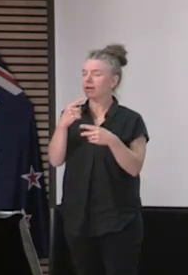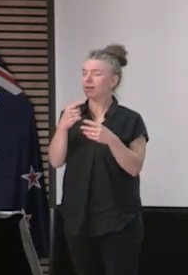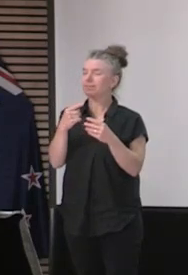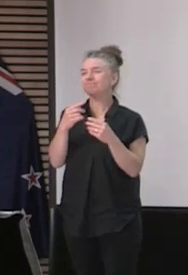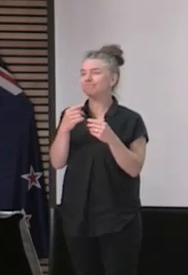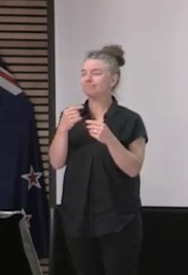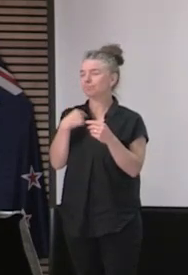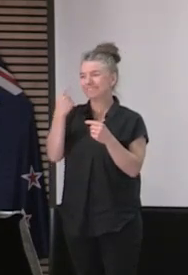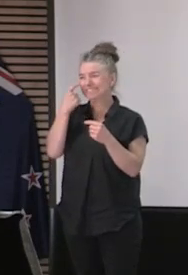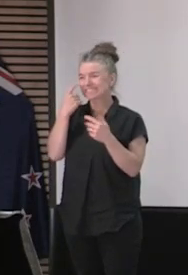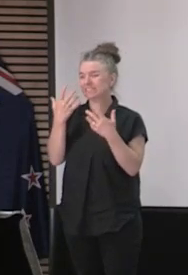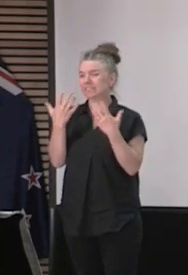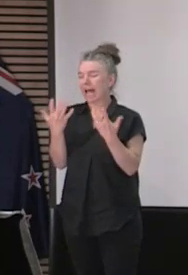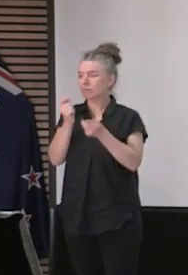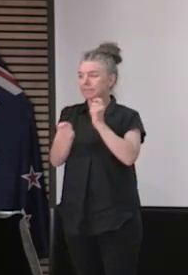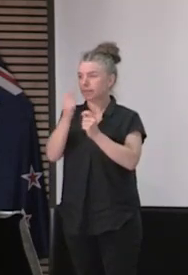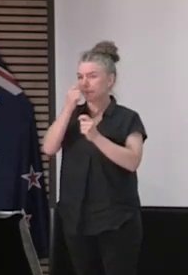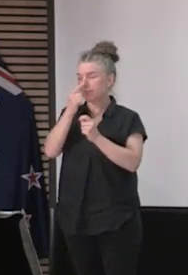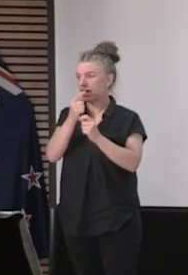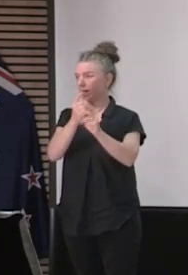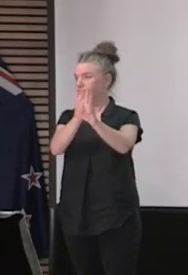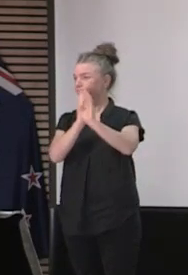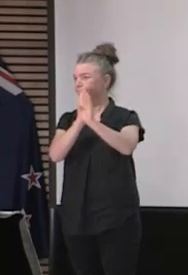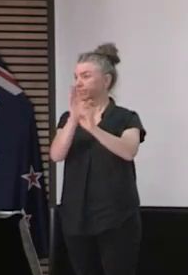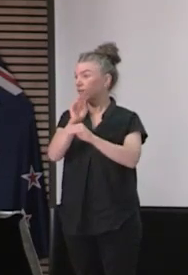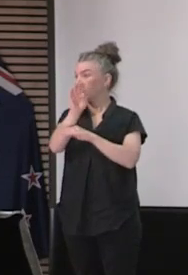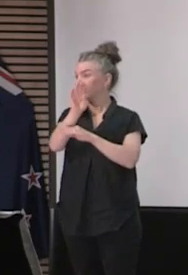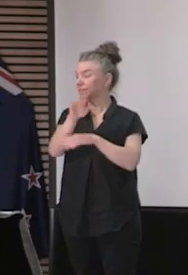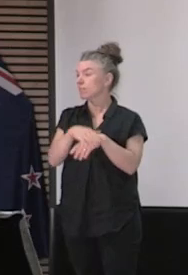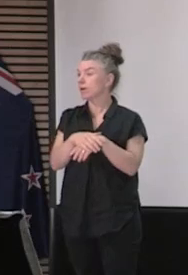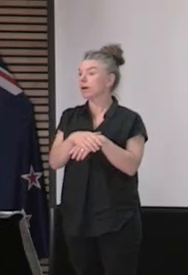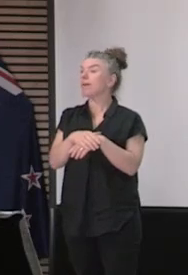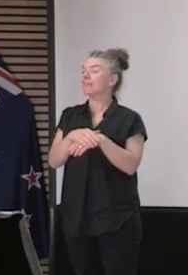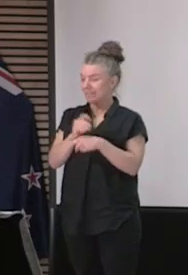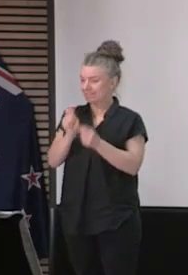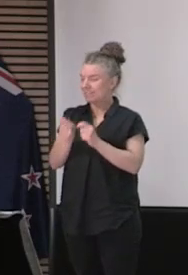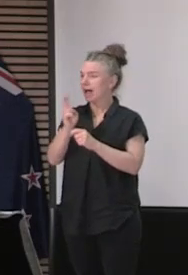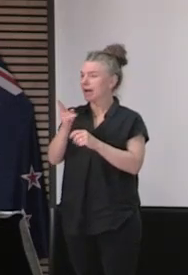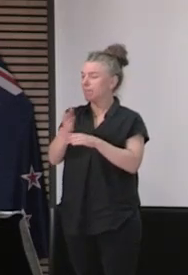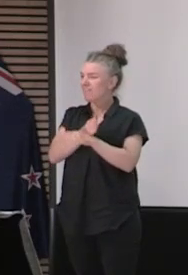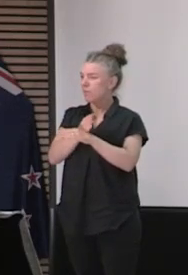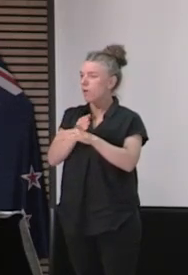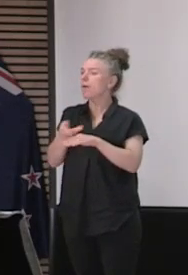we might use forpeople coming in. And-ortesting before people arereleased. That's one of thethings we're looking at.